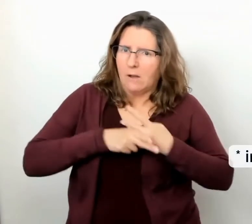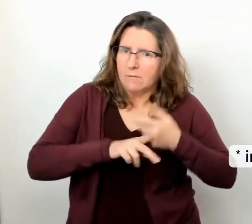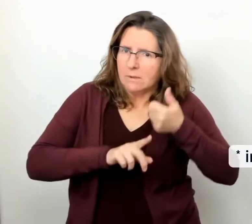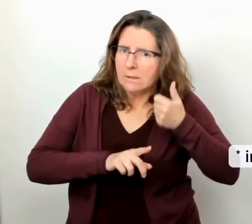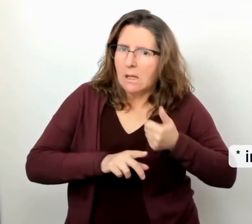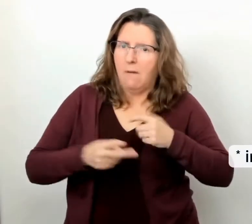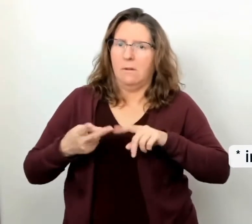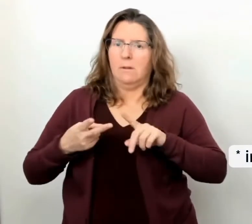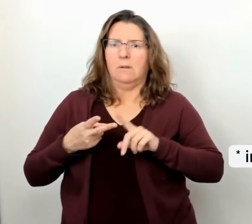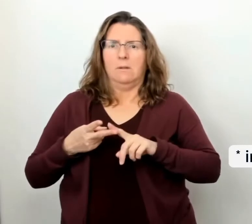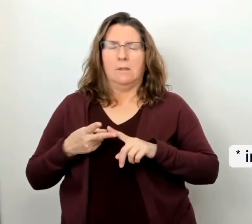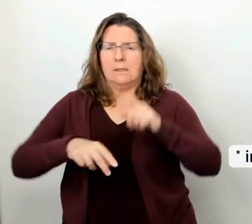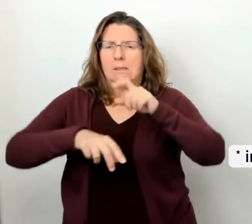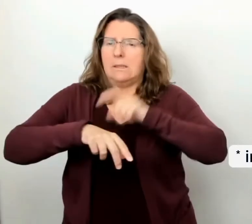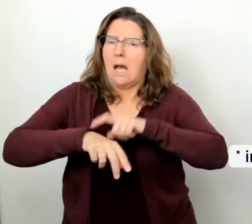Was that an ordinary life?